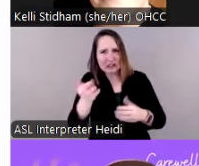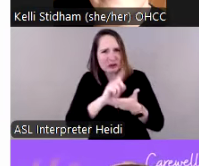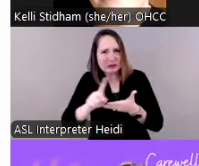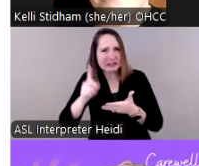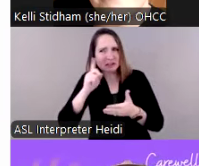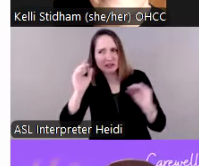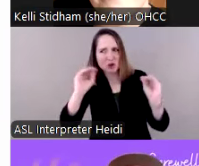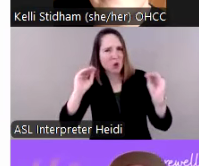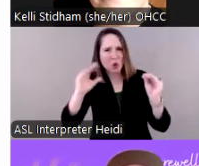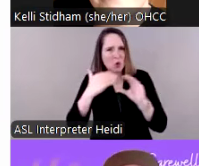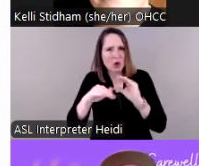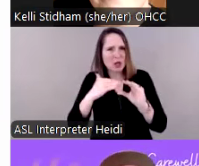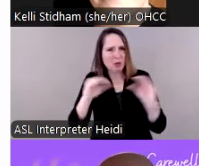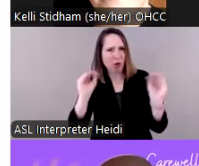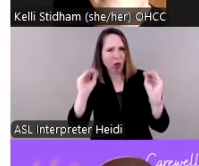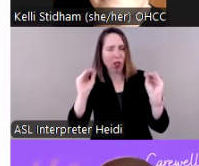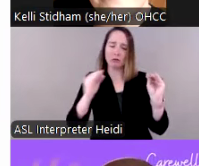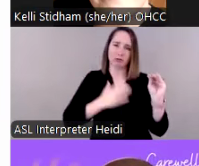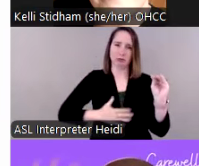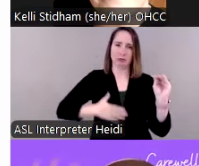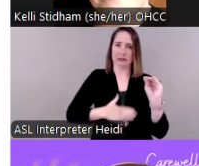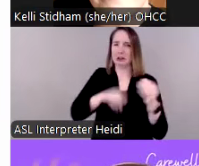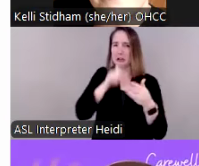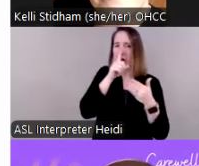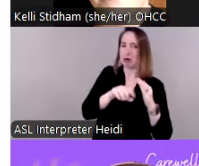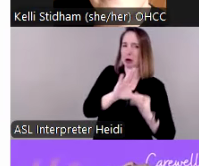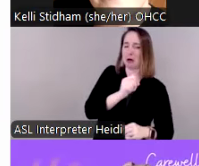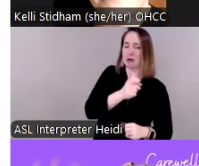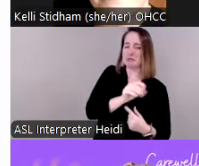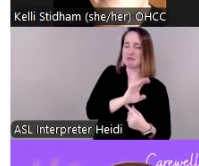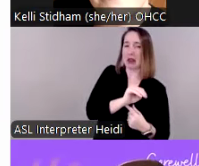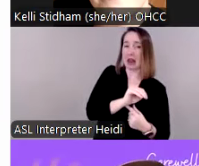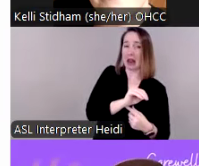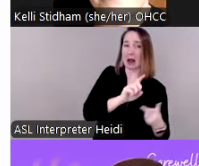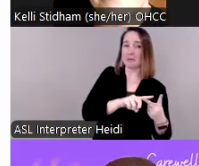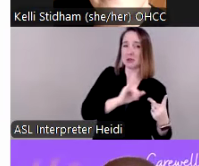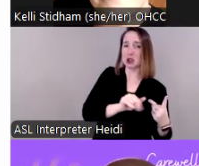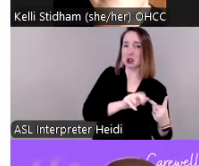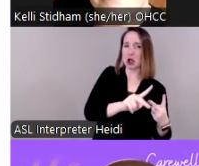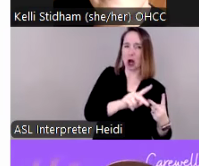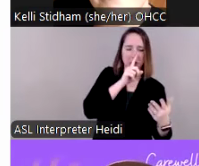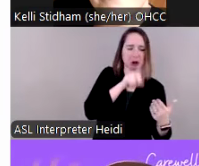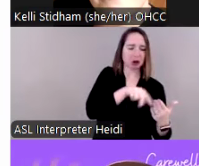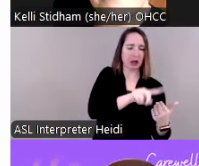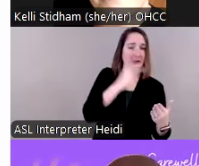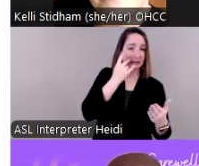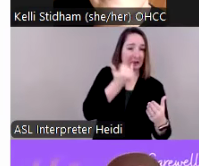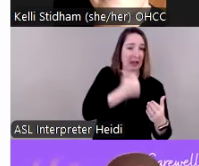an email from us, we ask that you first please try checking your spam and junk